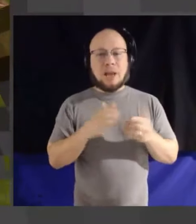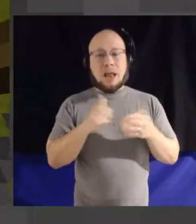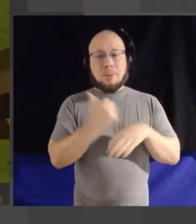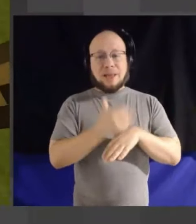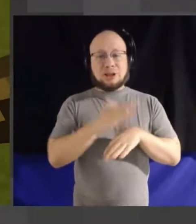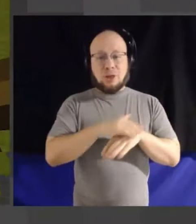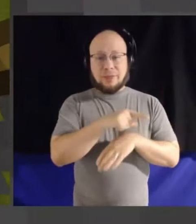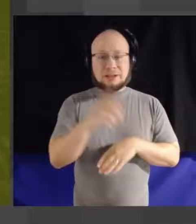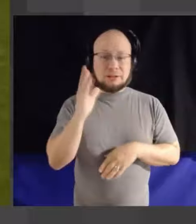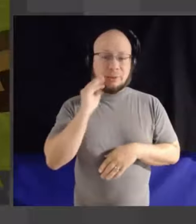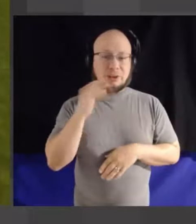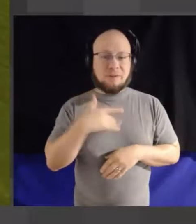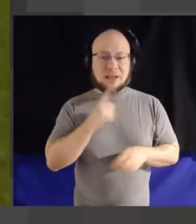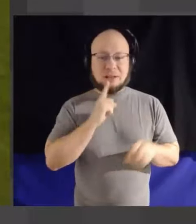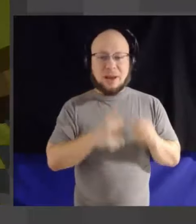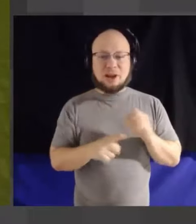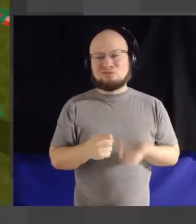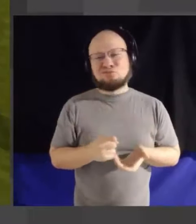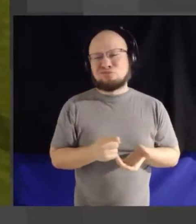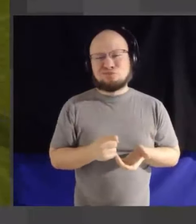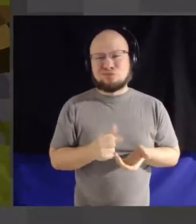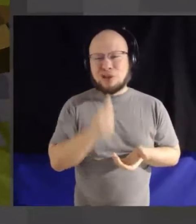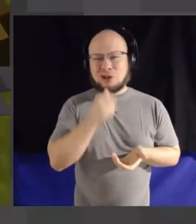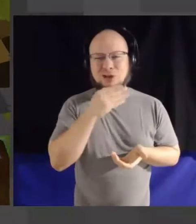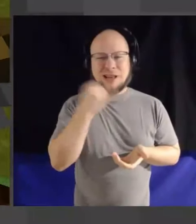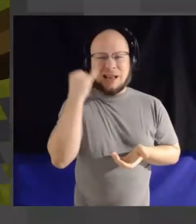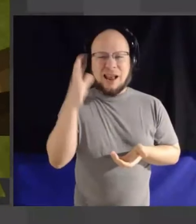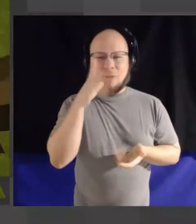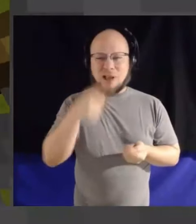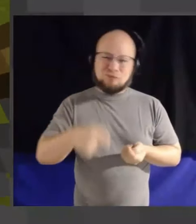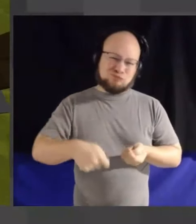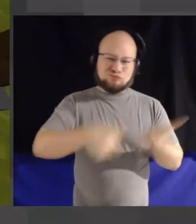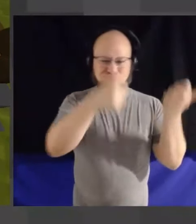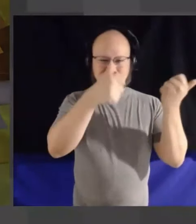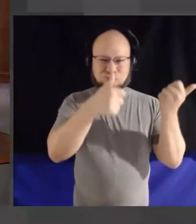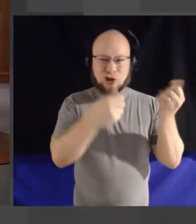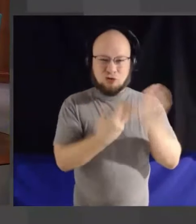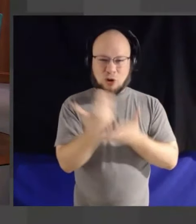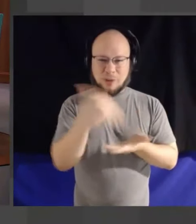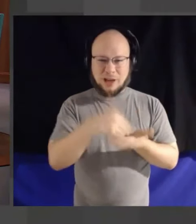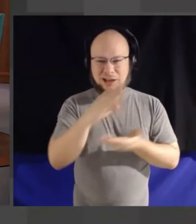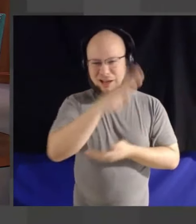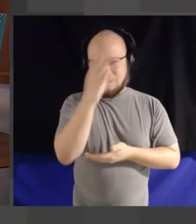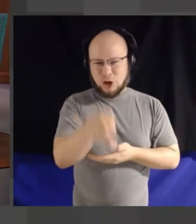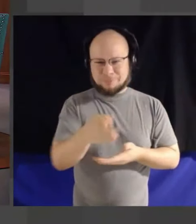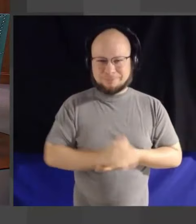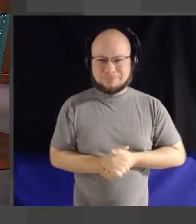BUT BASED OFF ALL THIS STUFF I THINK TOMATOES MAYBE AREN'T THE BEST IDEA SO I'M GOING TO GET RID OF ALL MY PLANTS AND NEVER